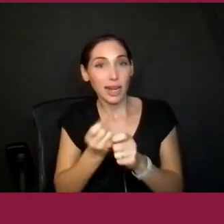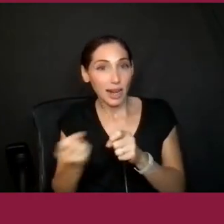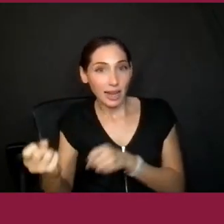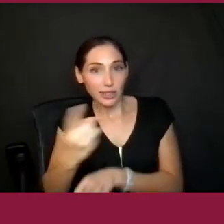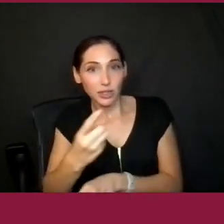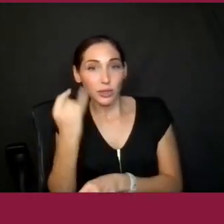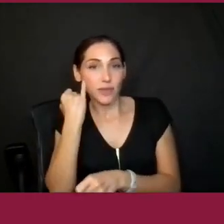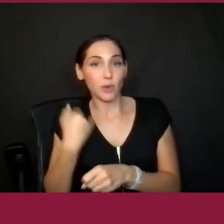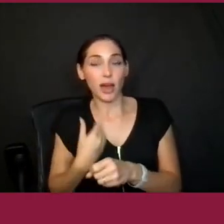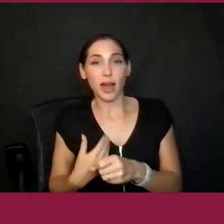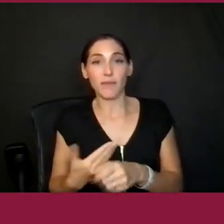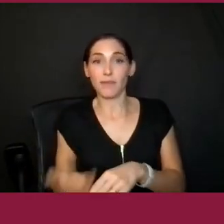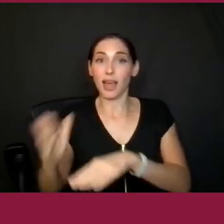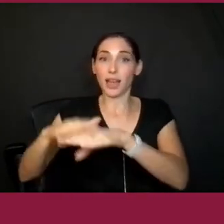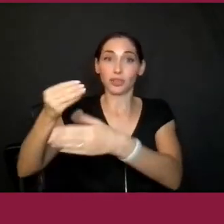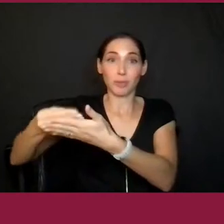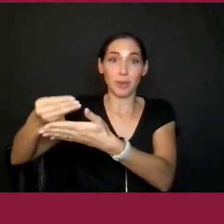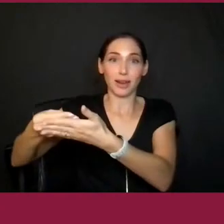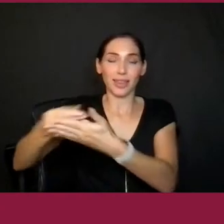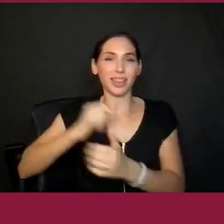additional money, that's the first thing that will have